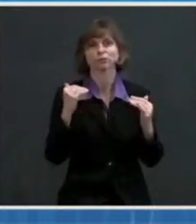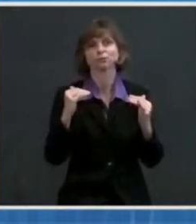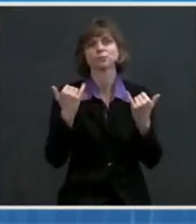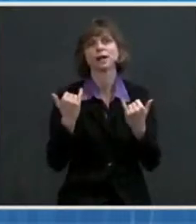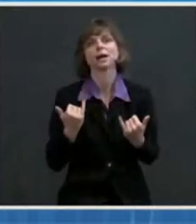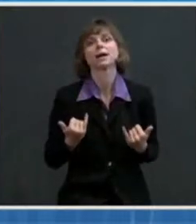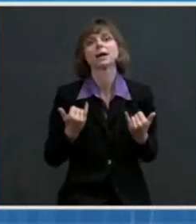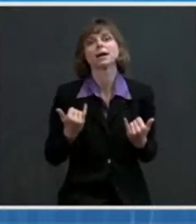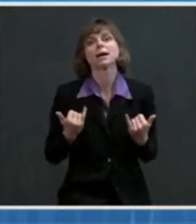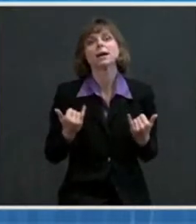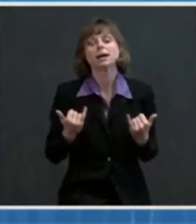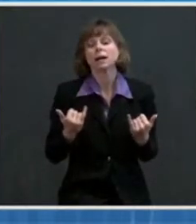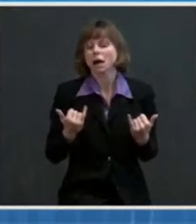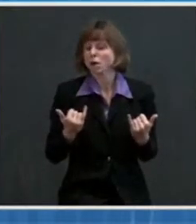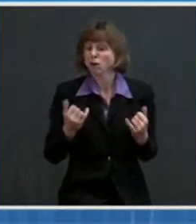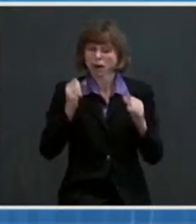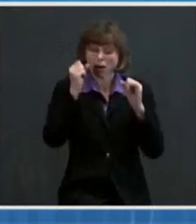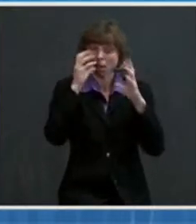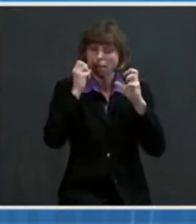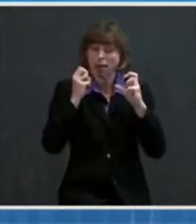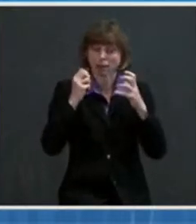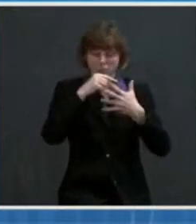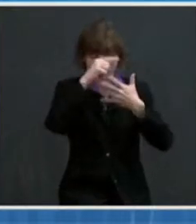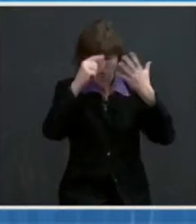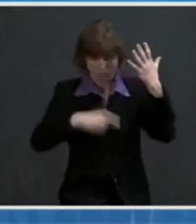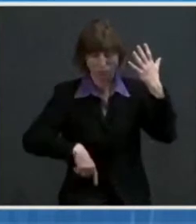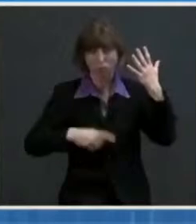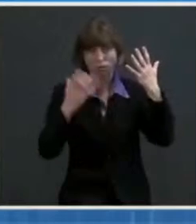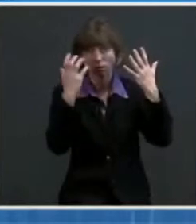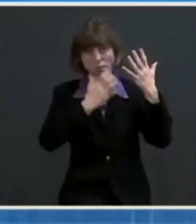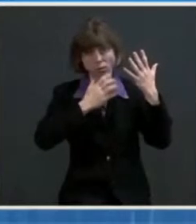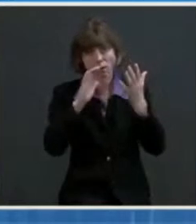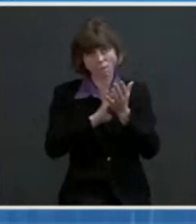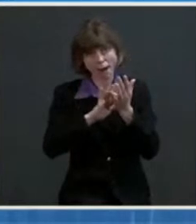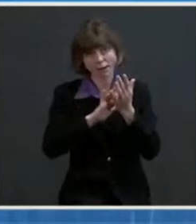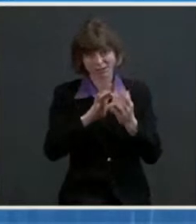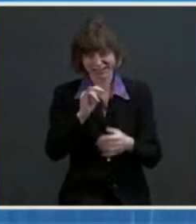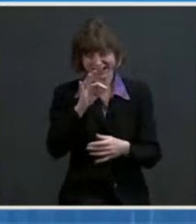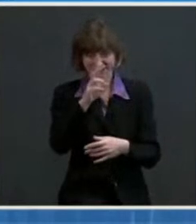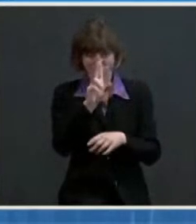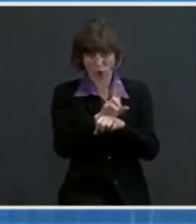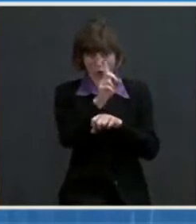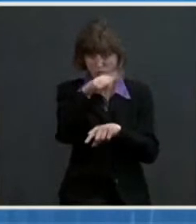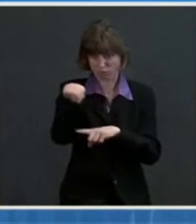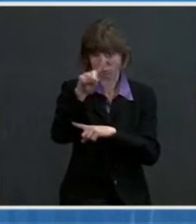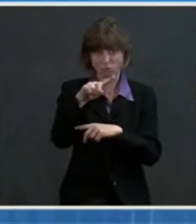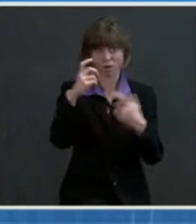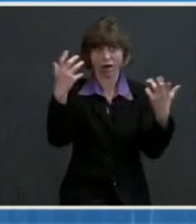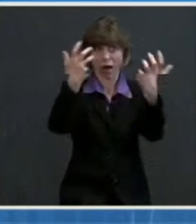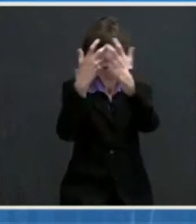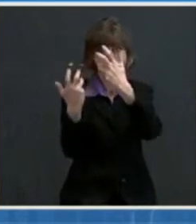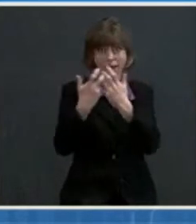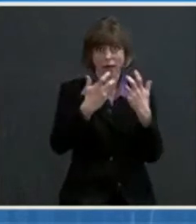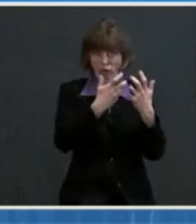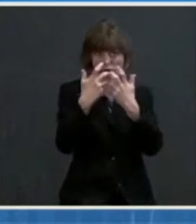FUSION AND ENTRY INHIBITORS. THIS HAS LED TO NOW AN